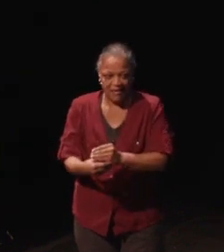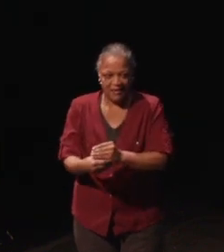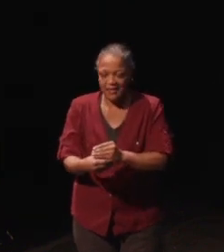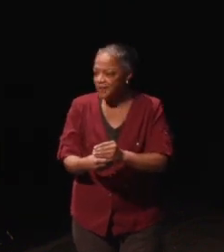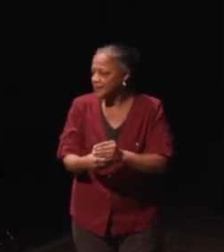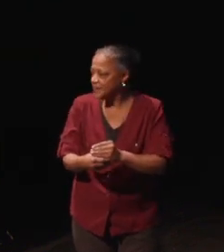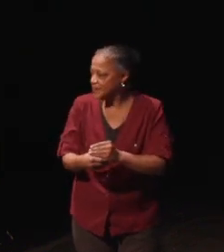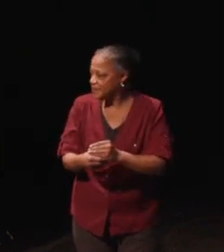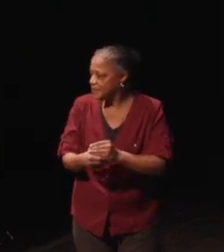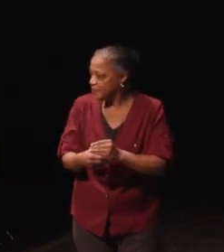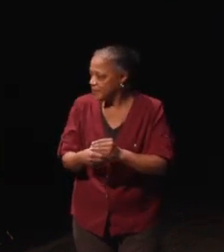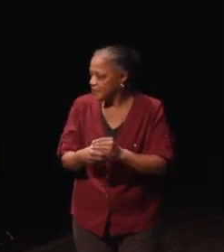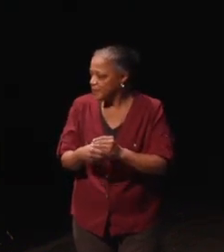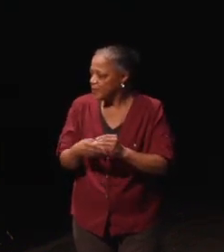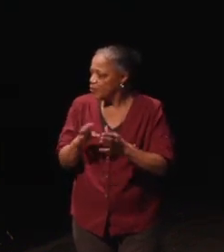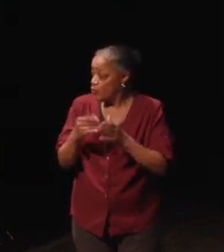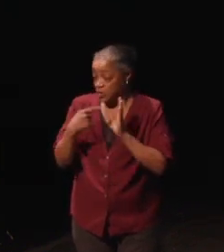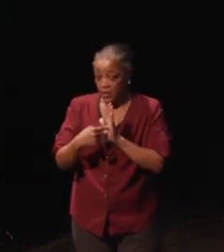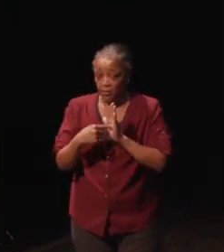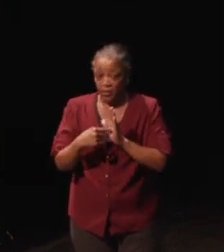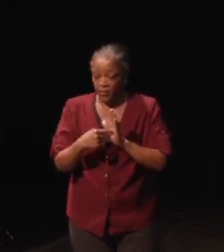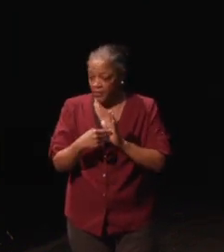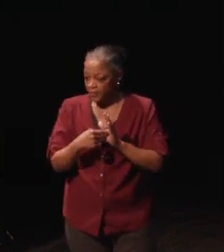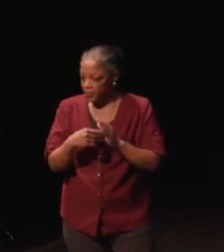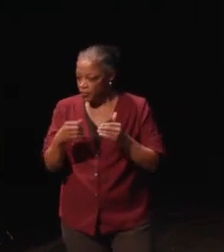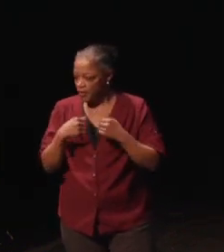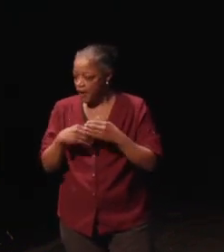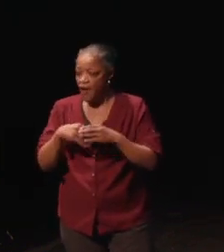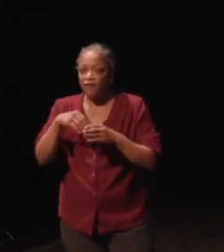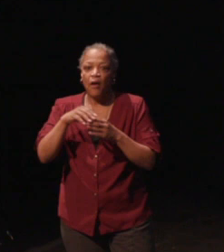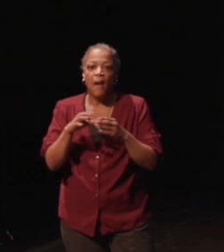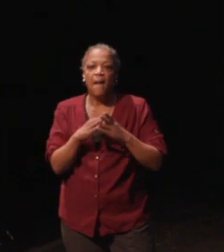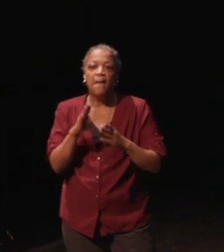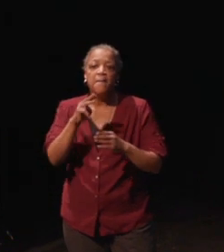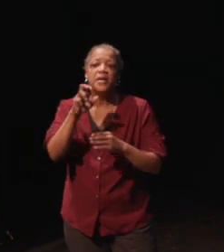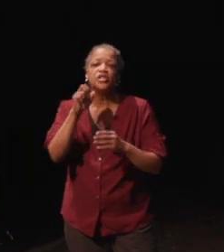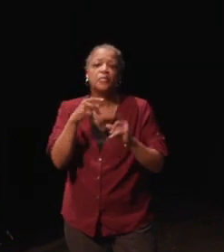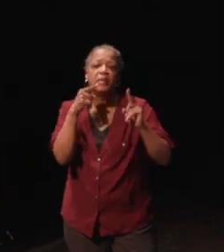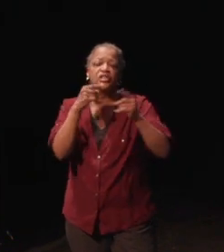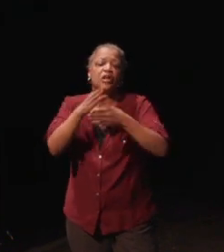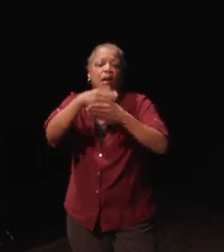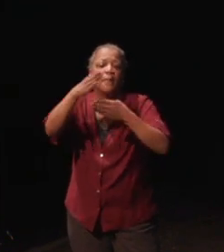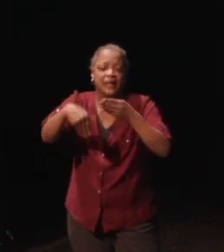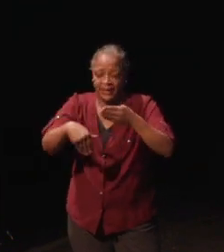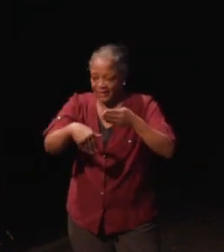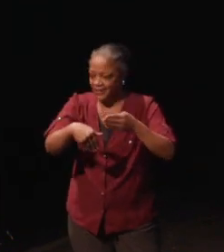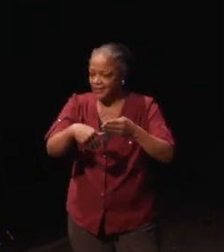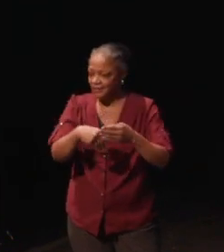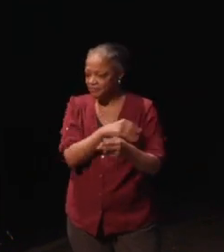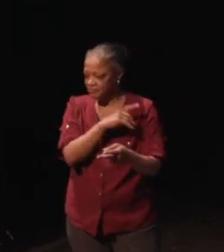A couple of examples, for example, you have mission complete. If you have all your goals complete and can maybe finish the level,